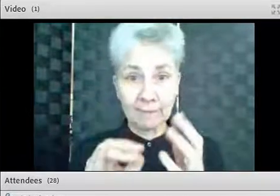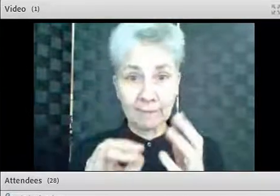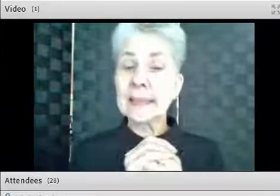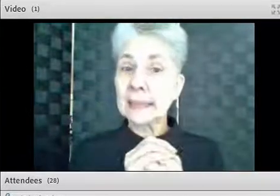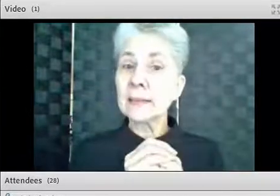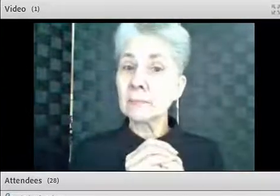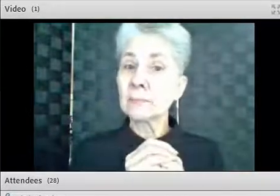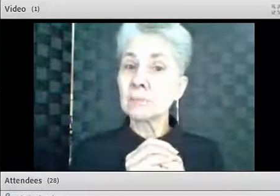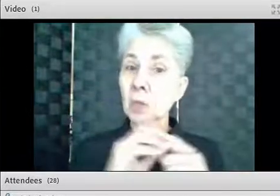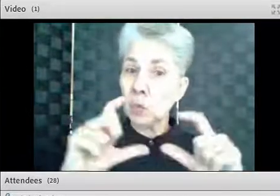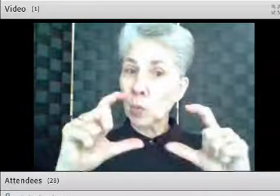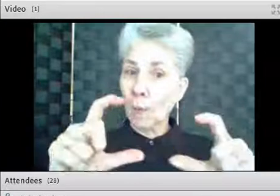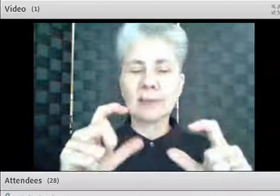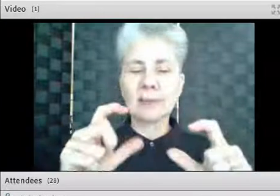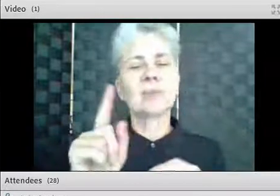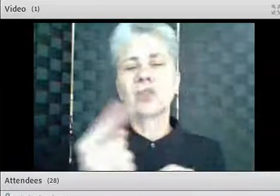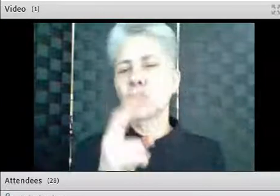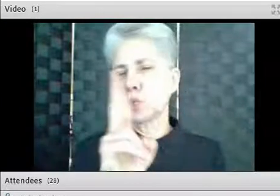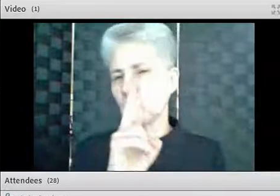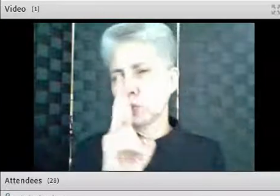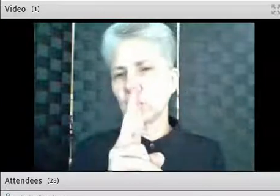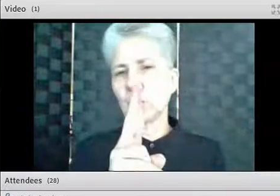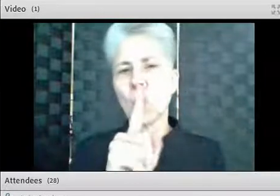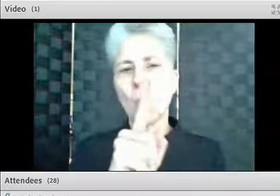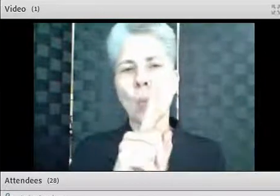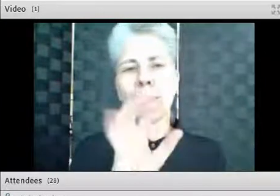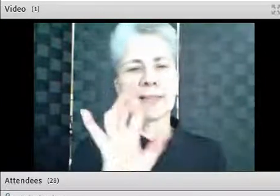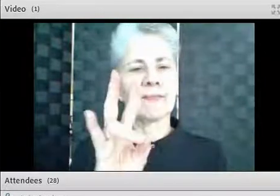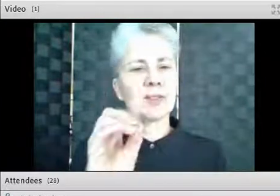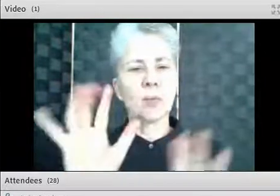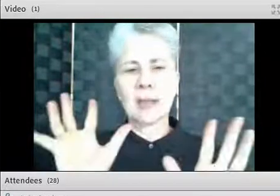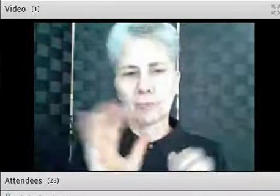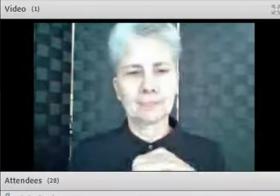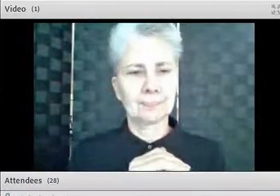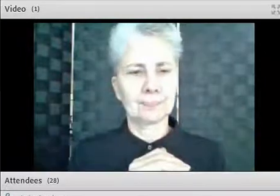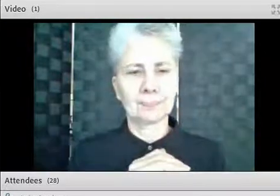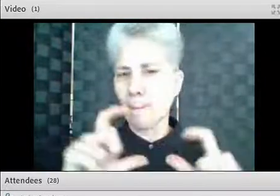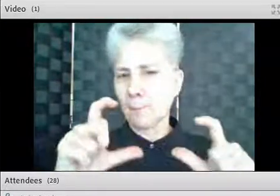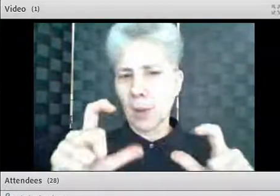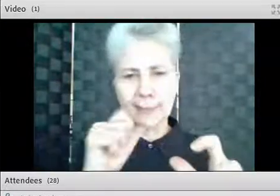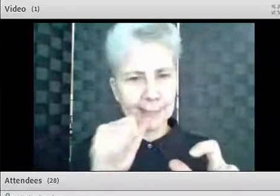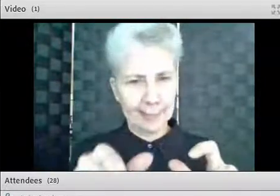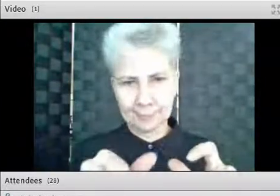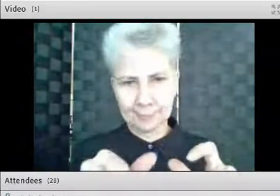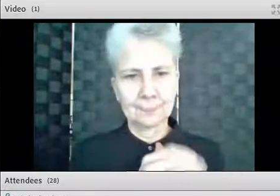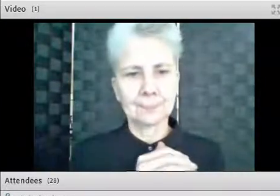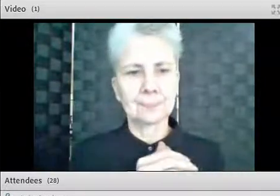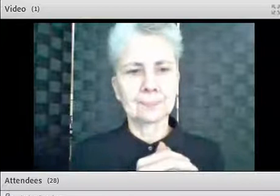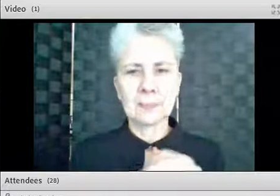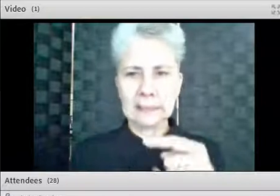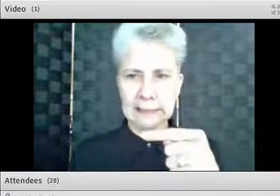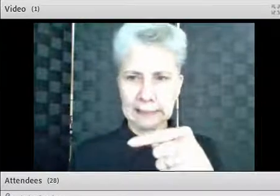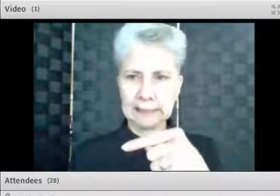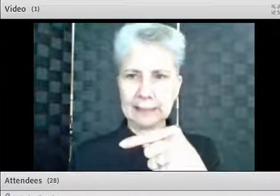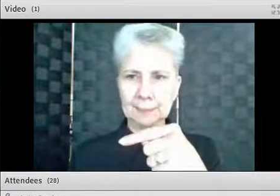you would just use 1970 is the date on the call number and just leave it at that. Okay.